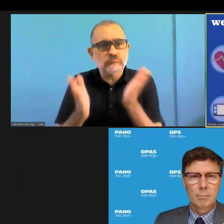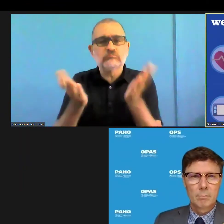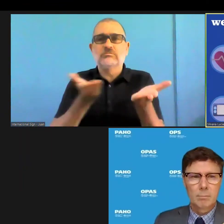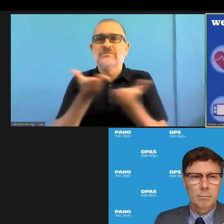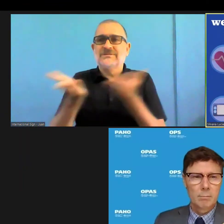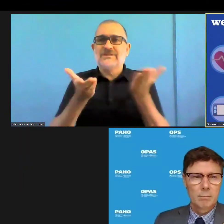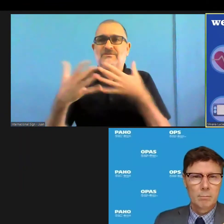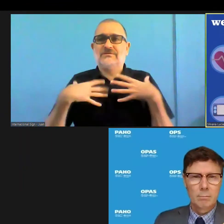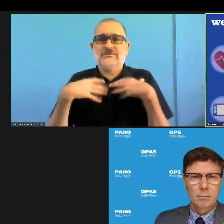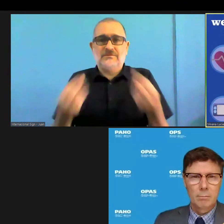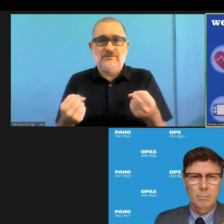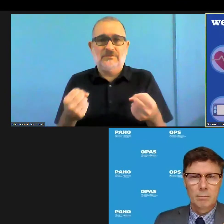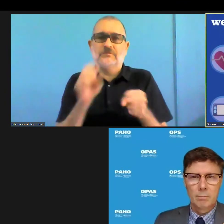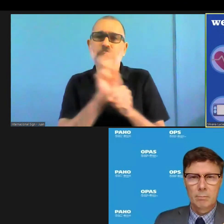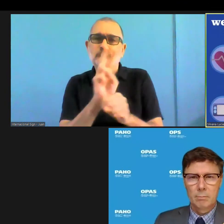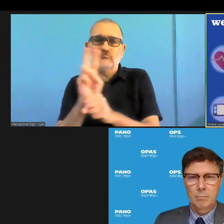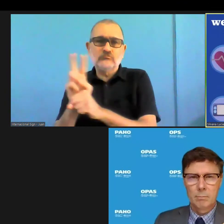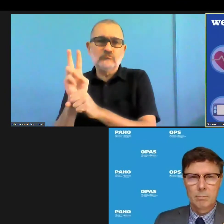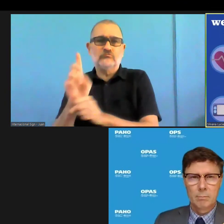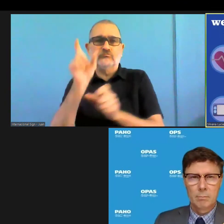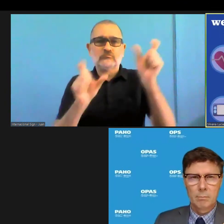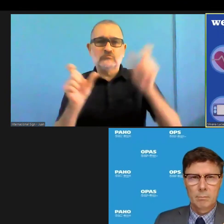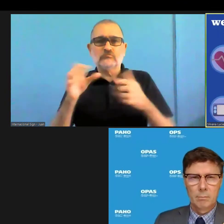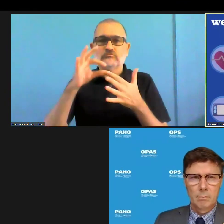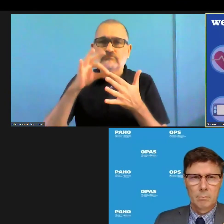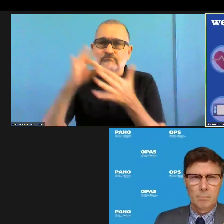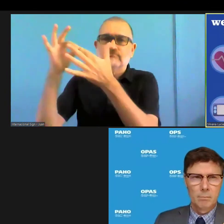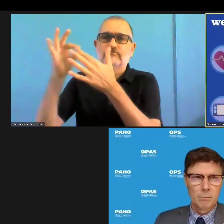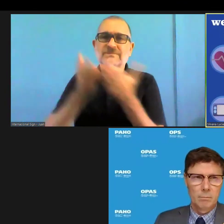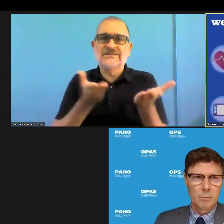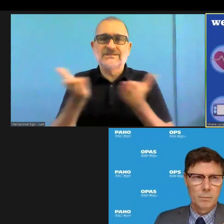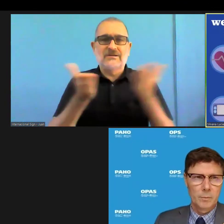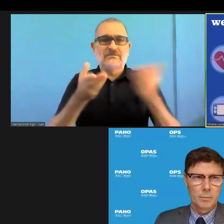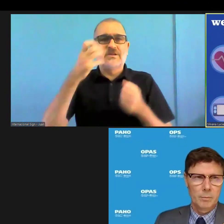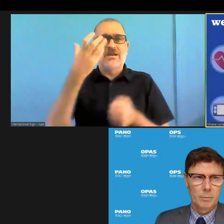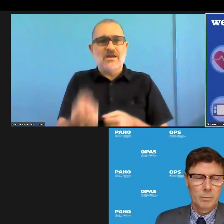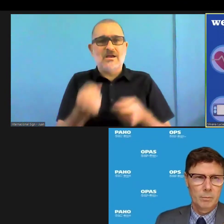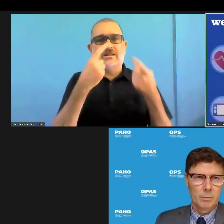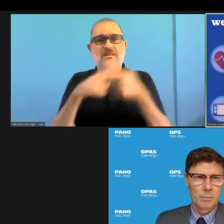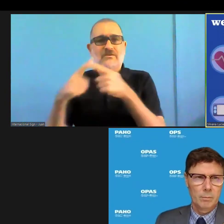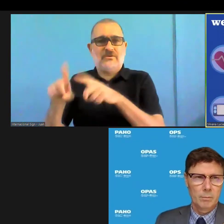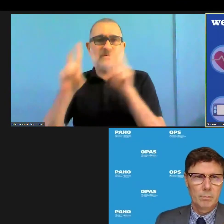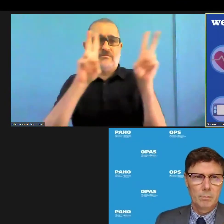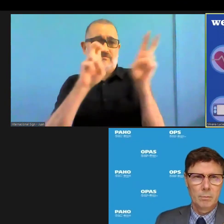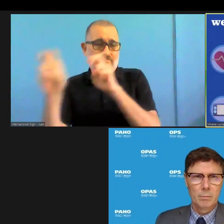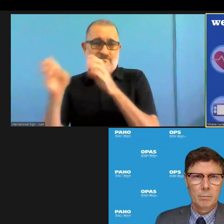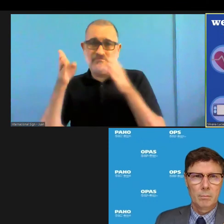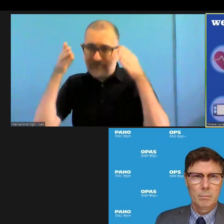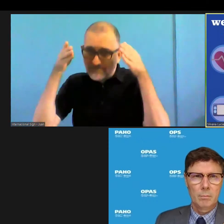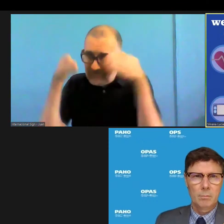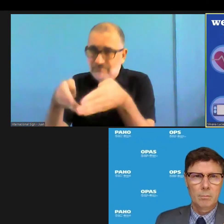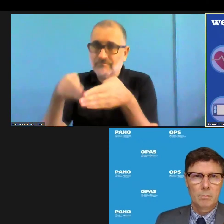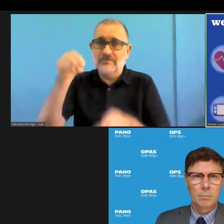So this webinar has focused on transforming health systems for optimal NCD management . And we've heard about PAHO's work on NCD